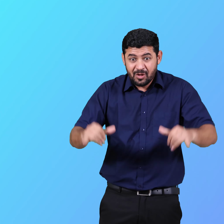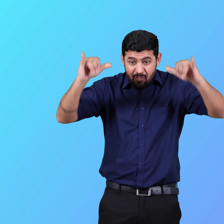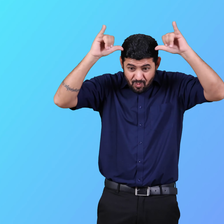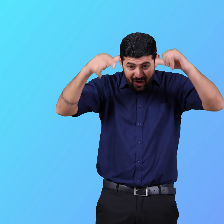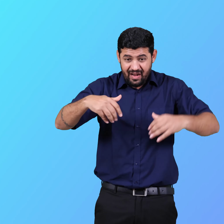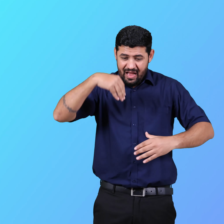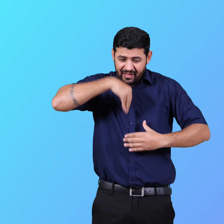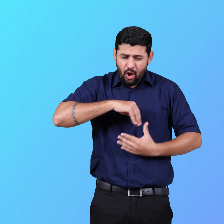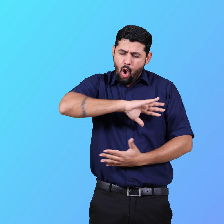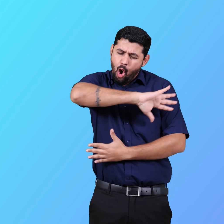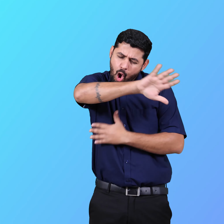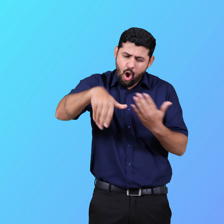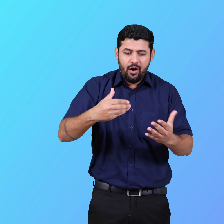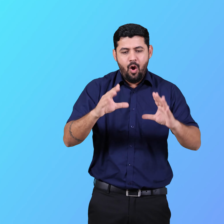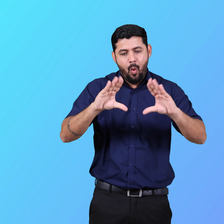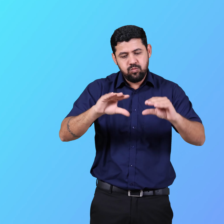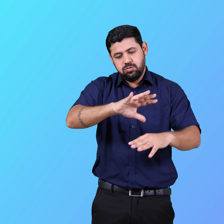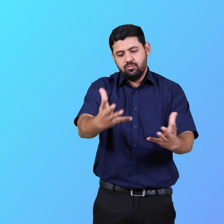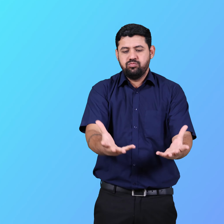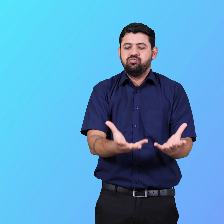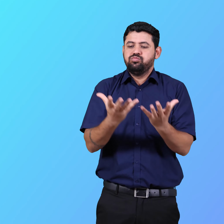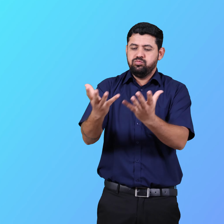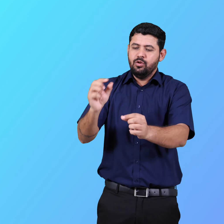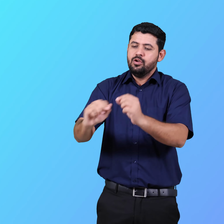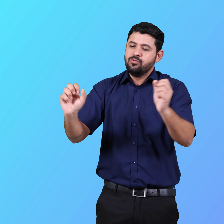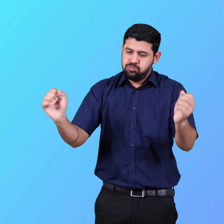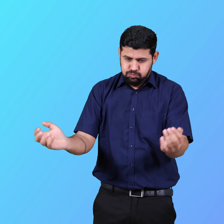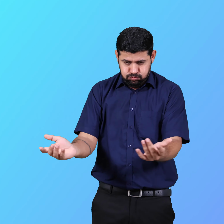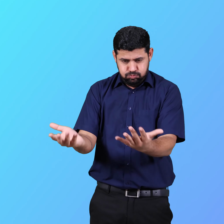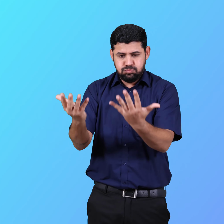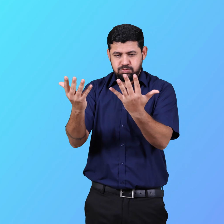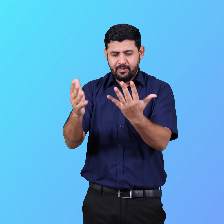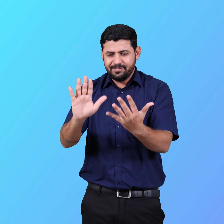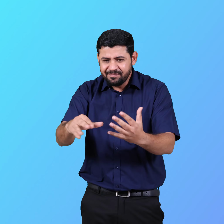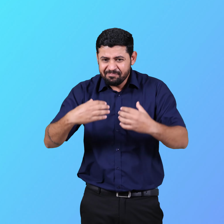Then he must take all the fat from the animal and burn it on the altar.